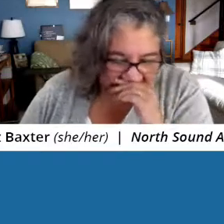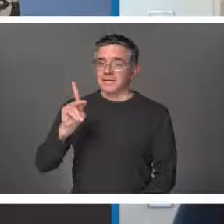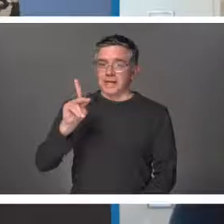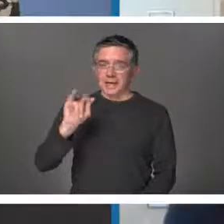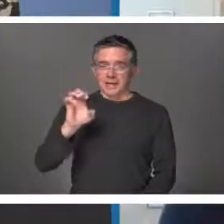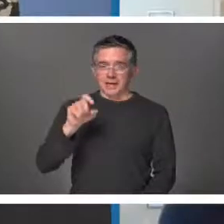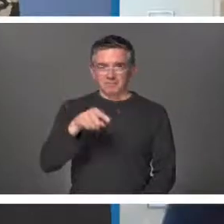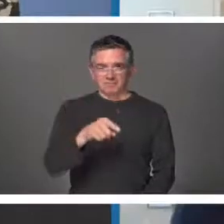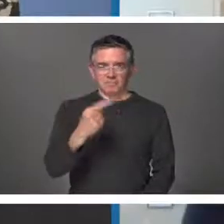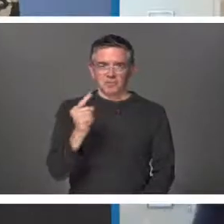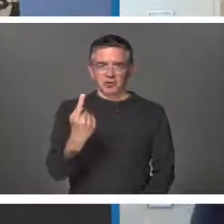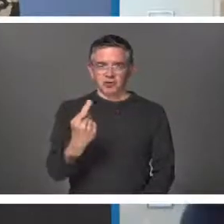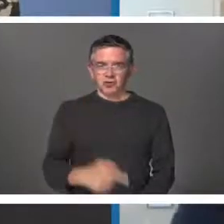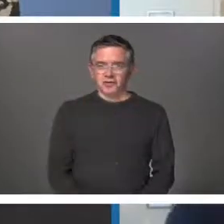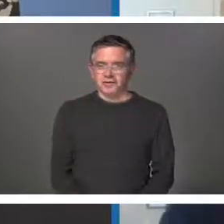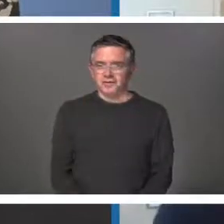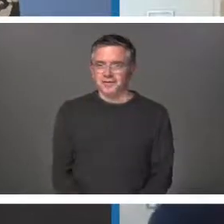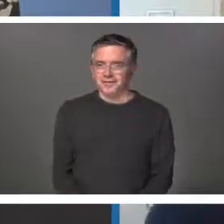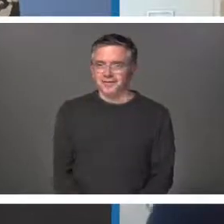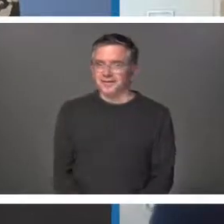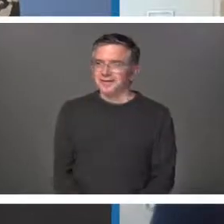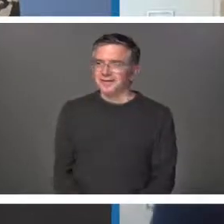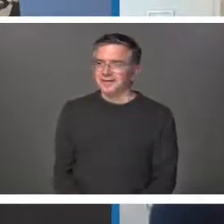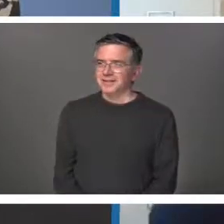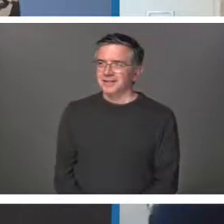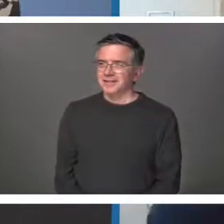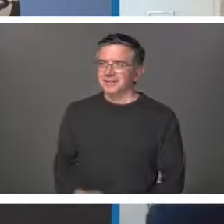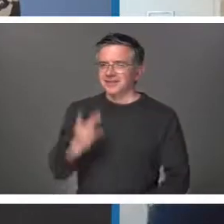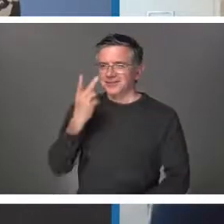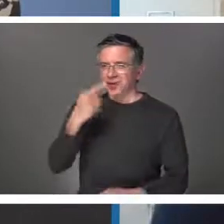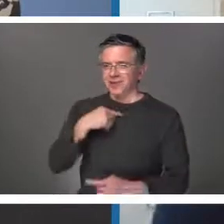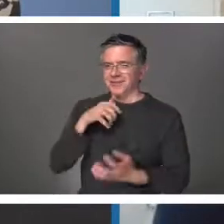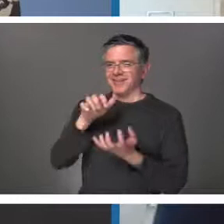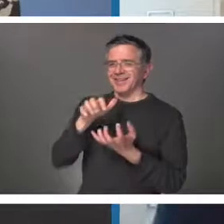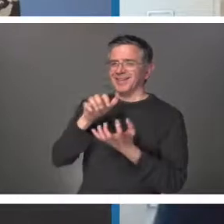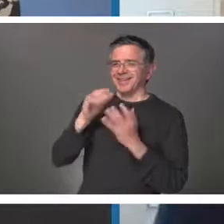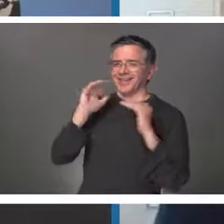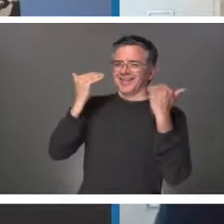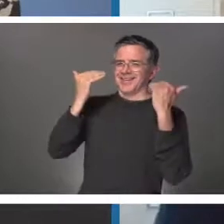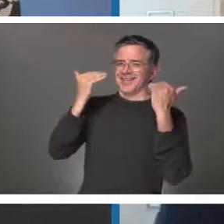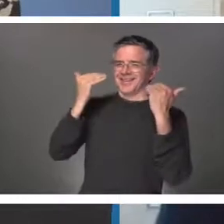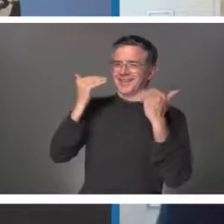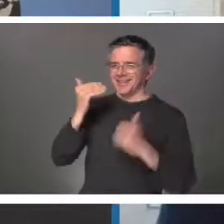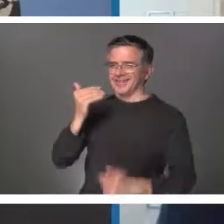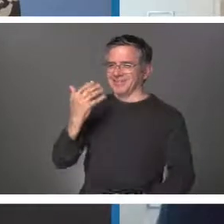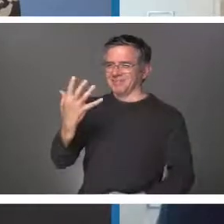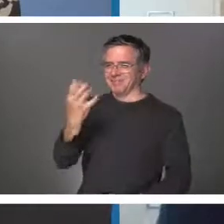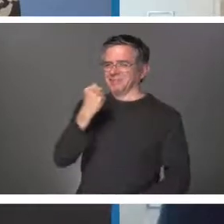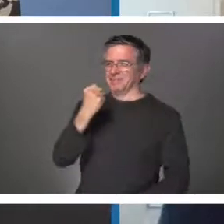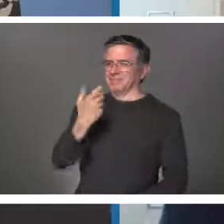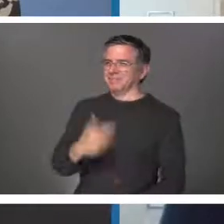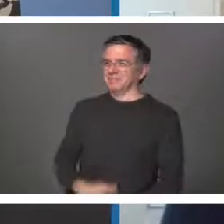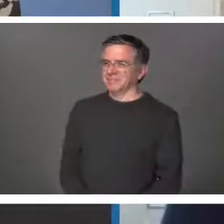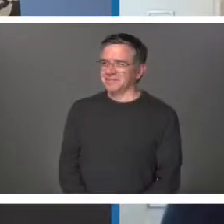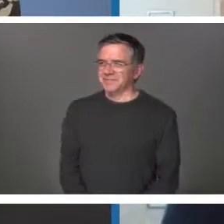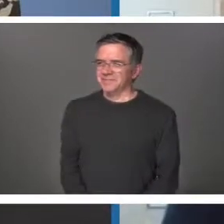Sure, I think you saw me smiling. So, you know, specifically to our population,